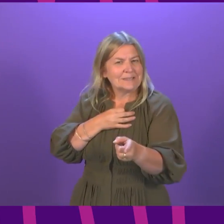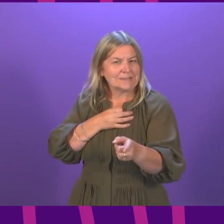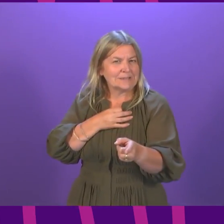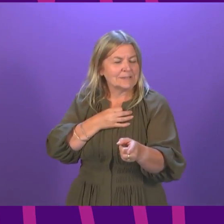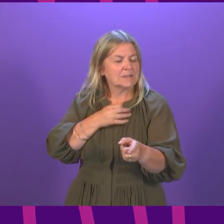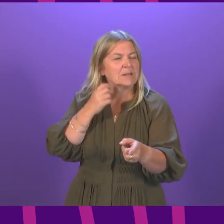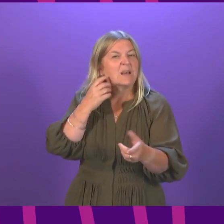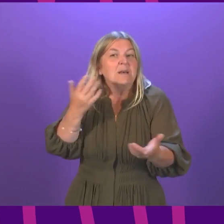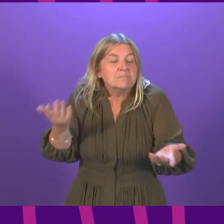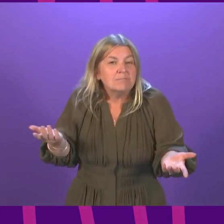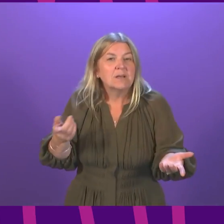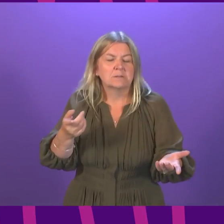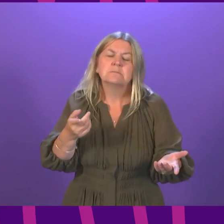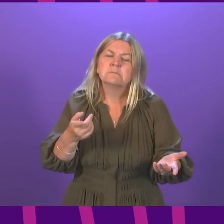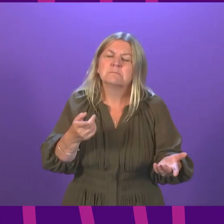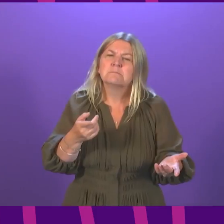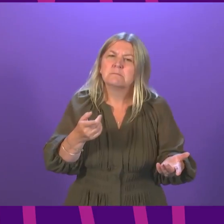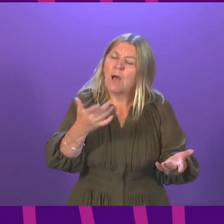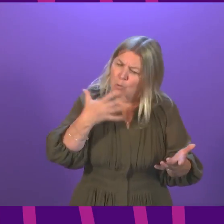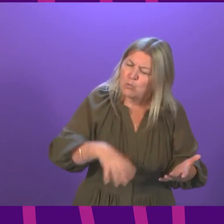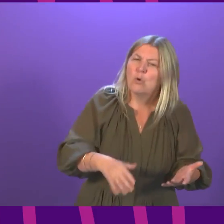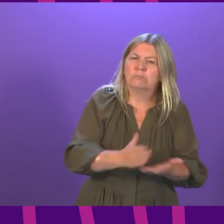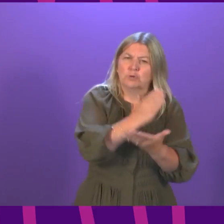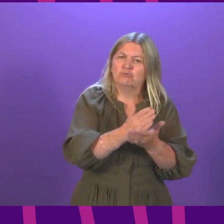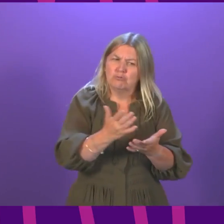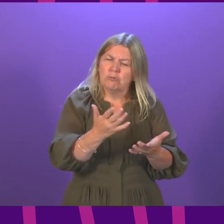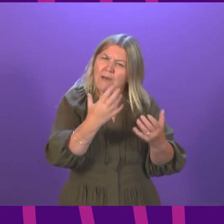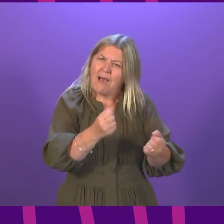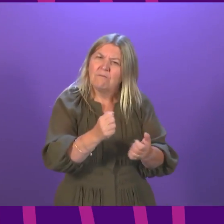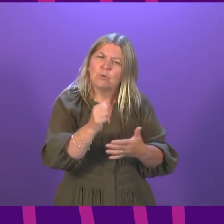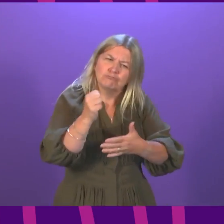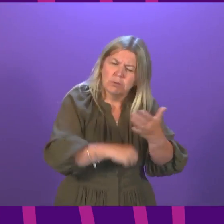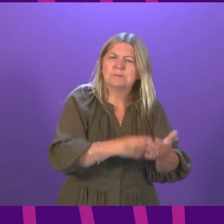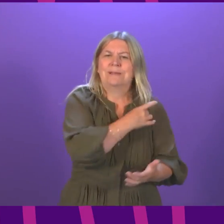Nonetheless, I am committed to galvanising the clinical community in Scotland, because